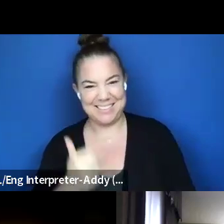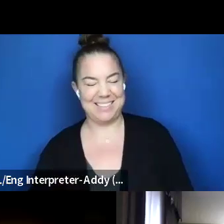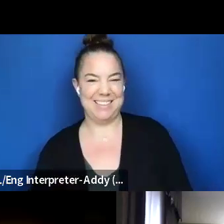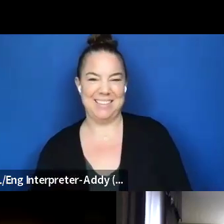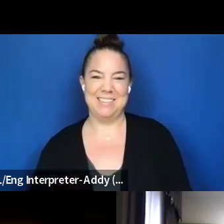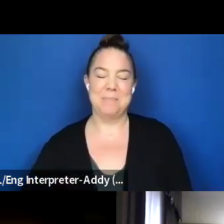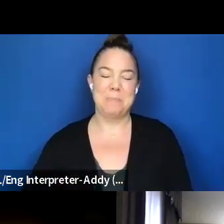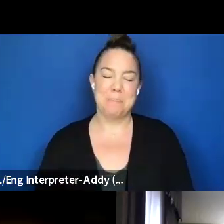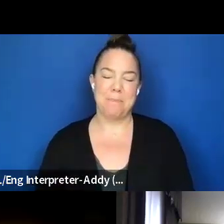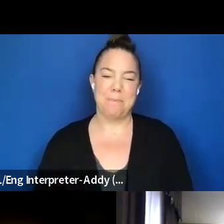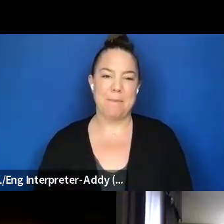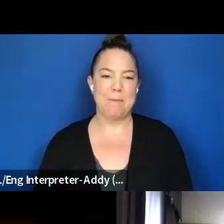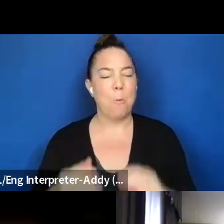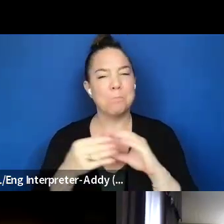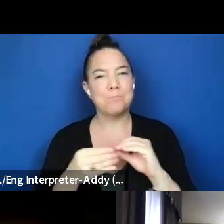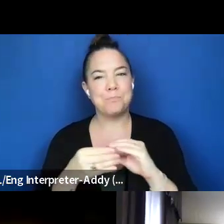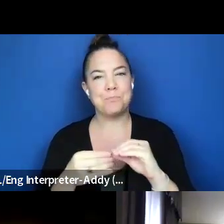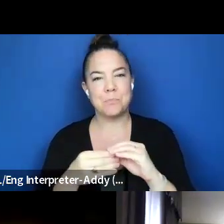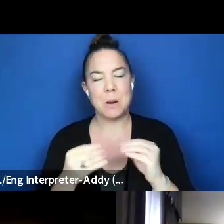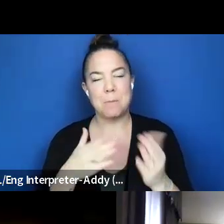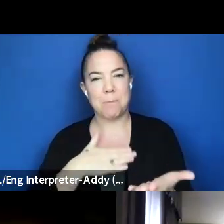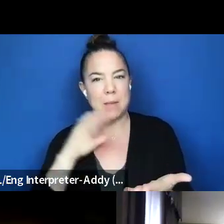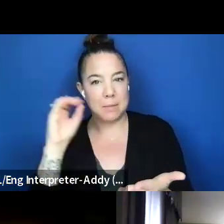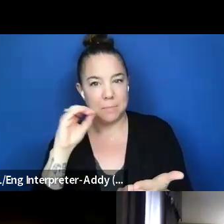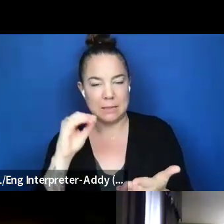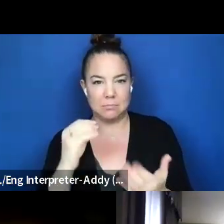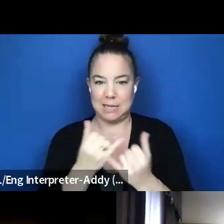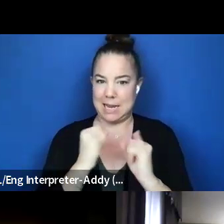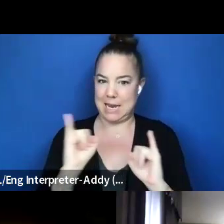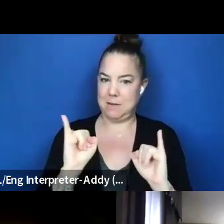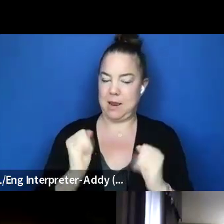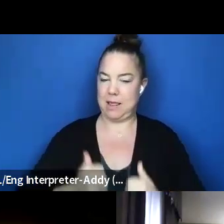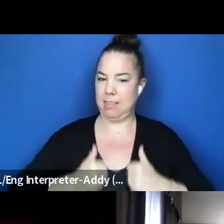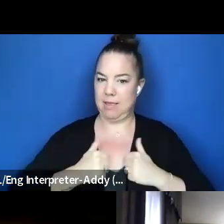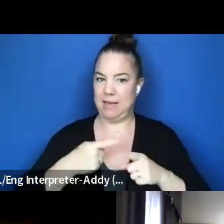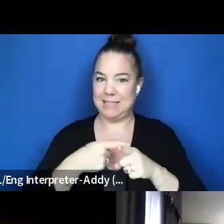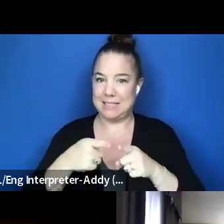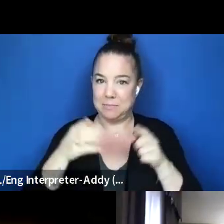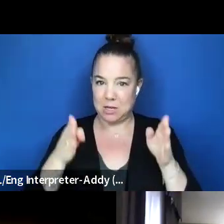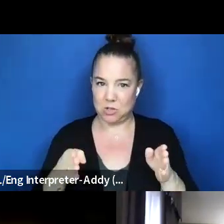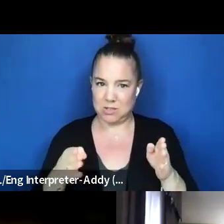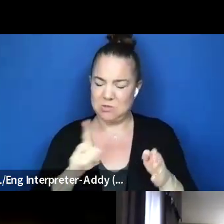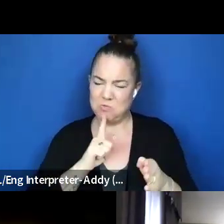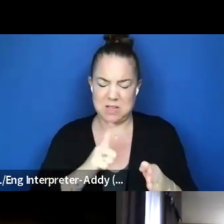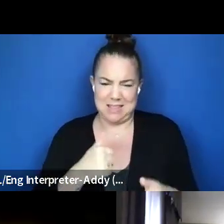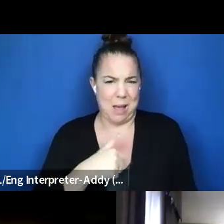Don Posh: I look at it from all right. I'm I'm an independent living specialist. I'm at the low end of all this. But